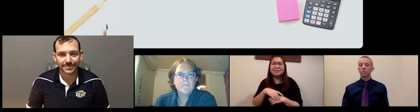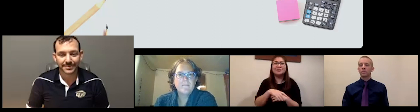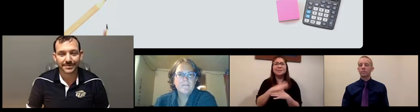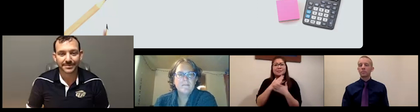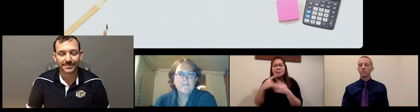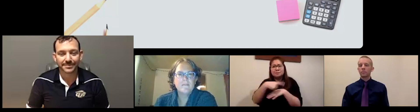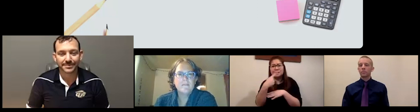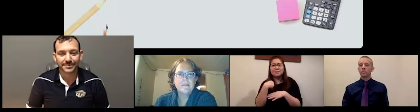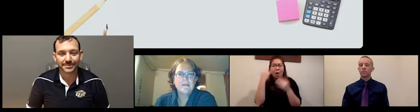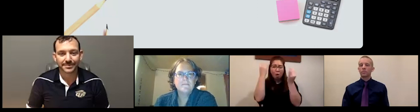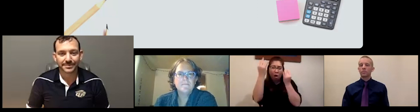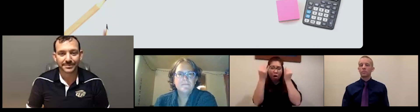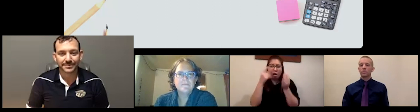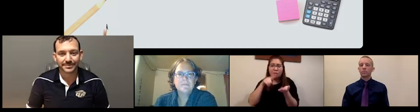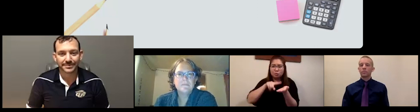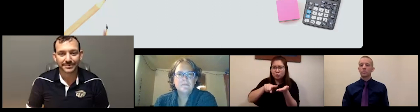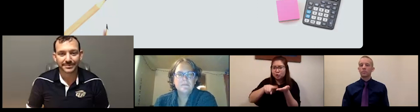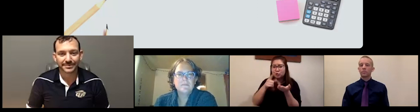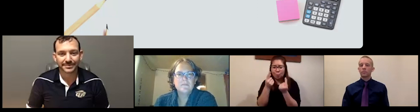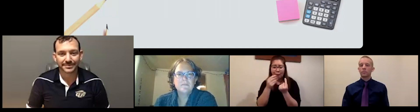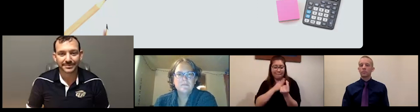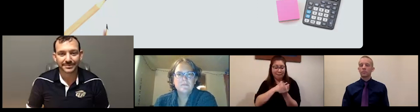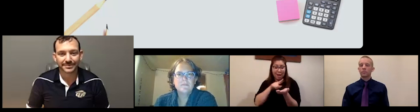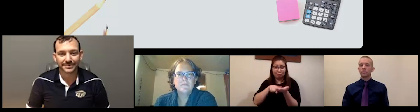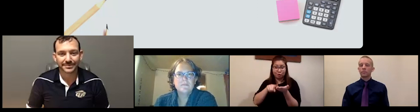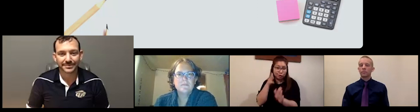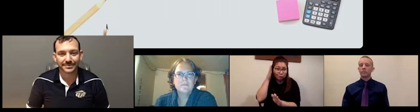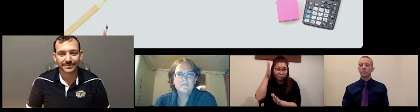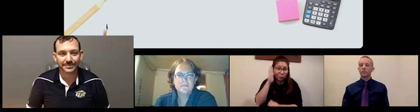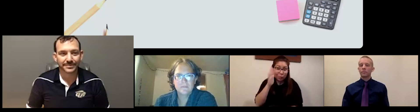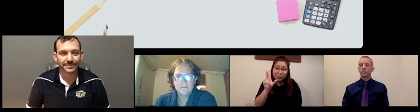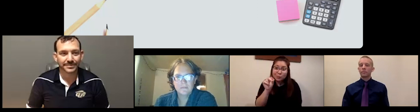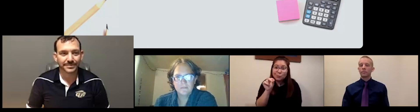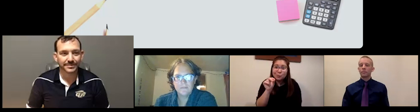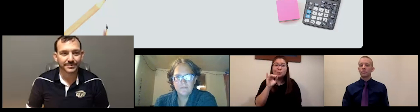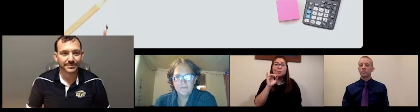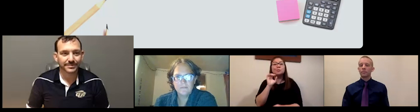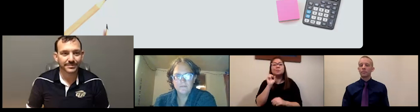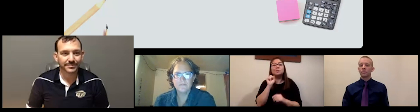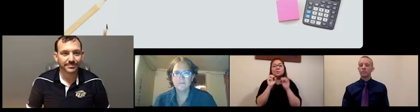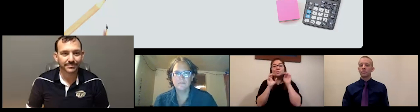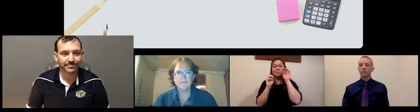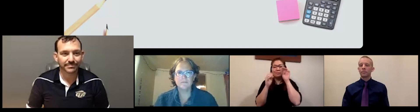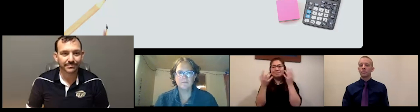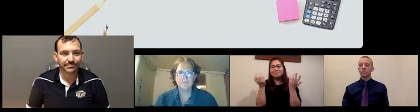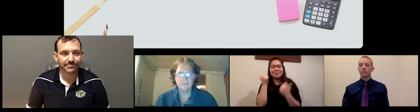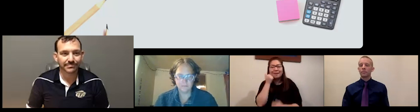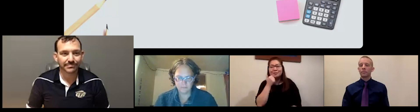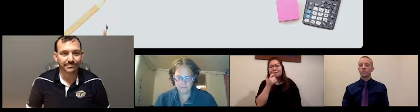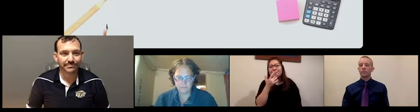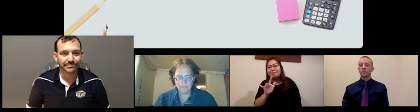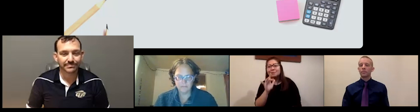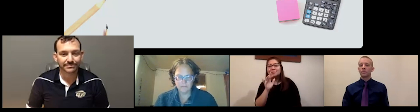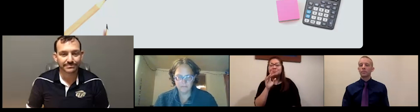Some days I’ll think about what my future research will be, so everyday I’m lucky.